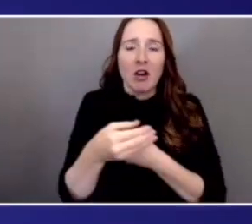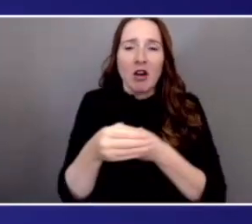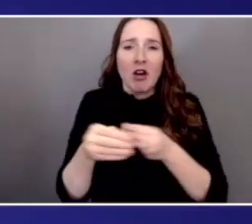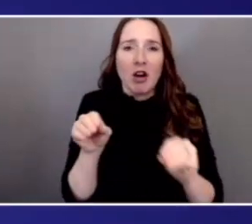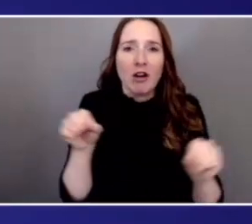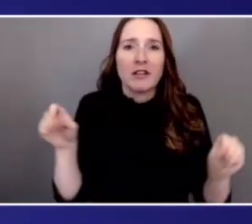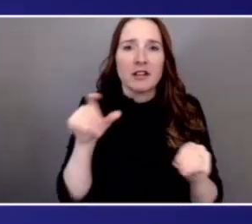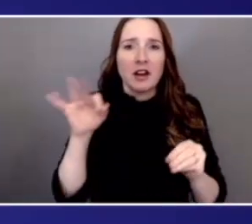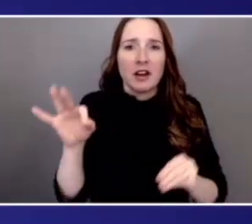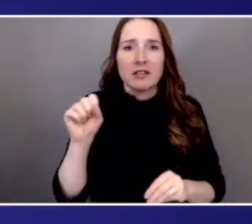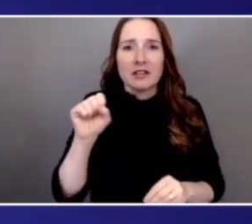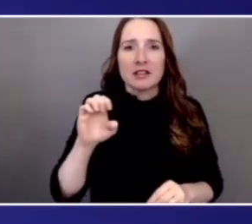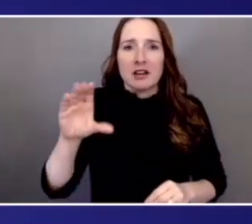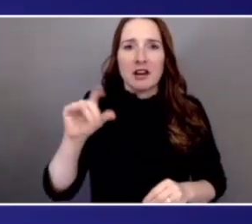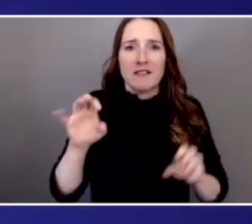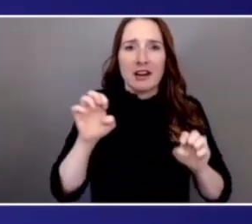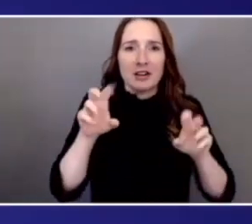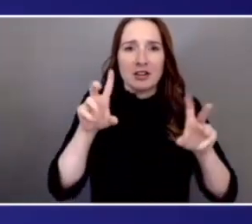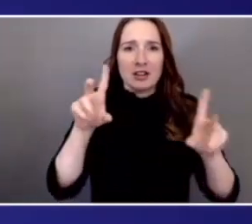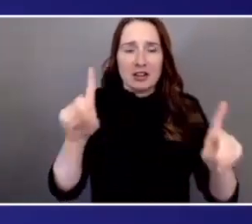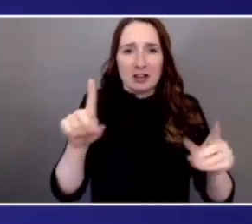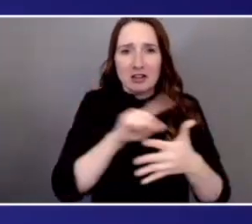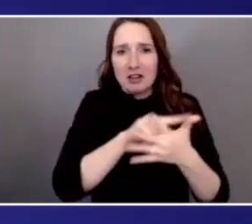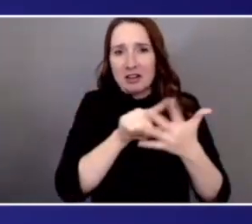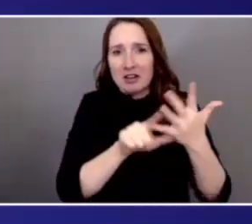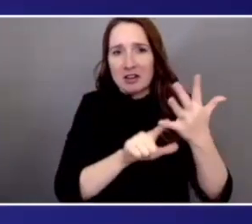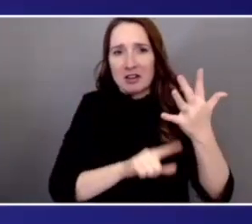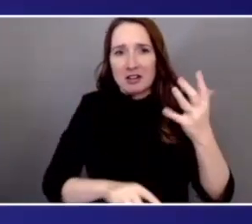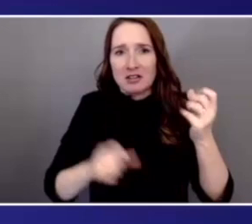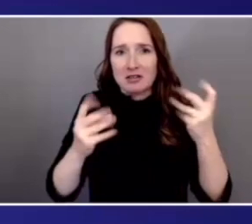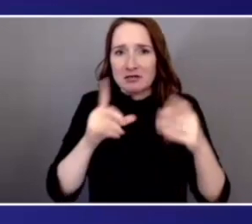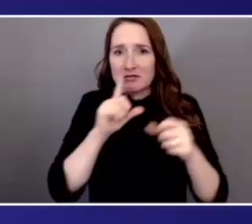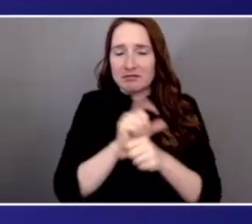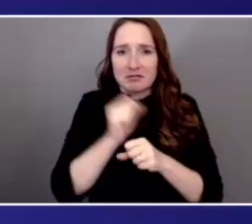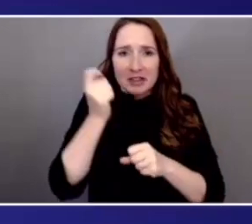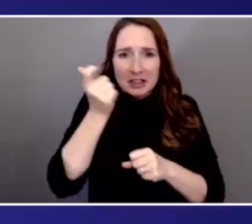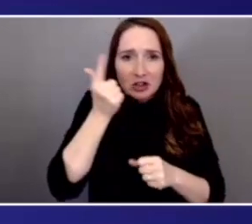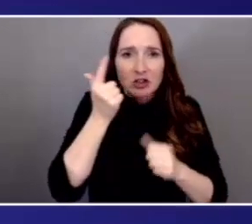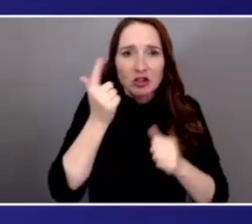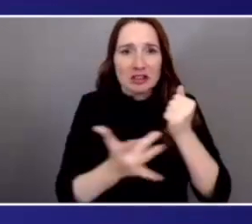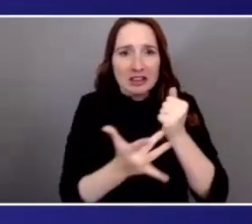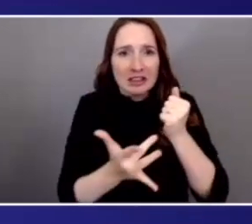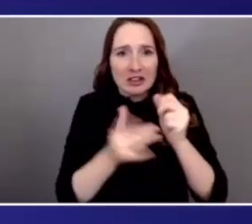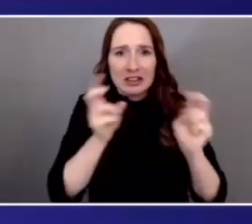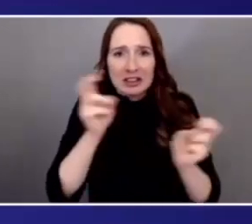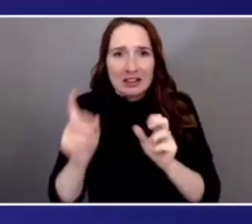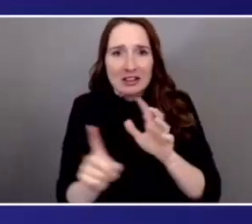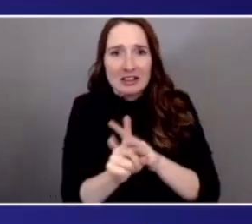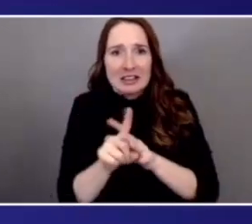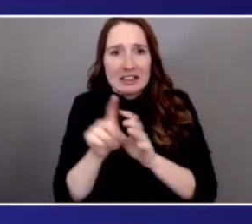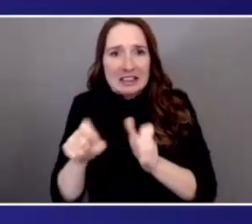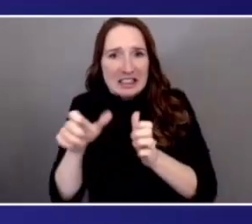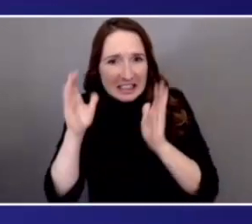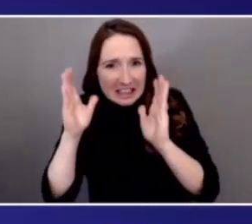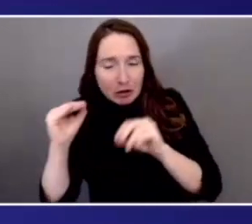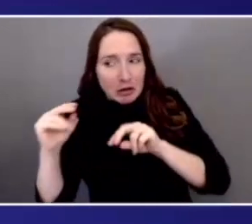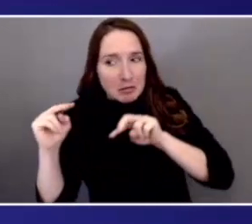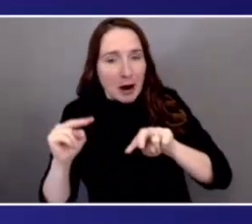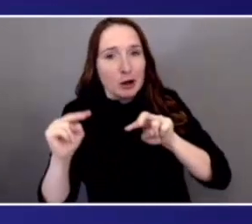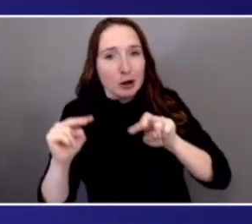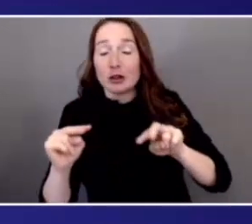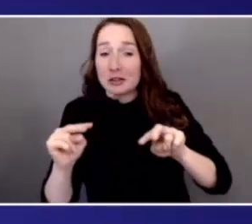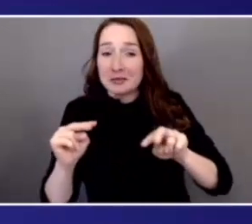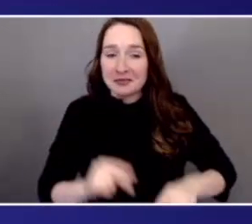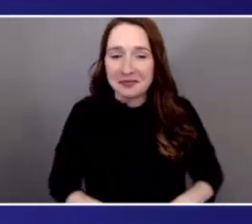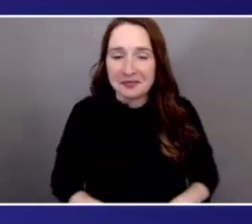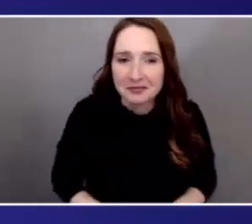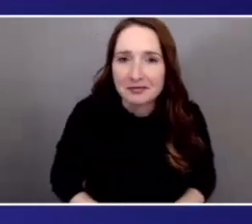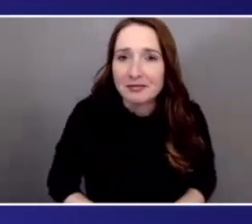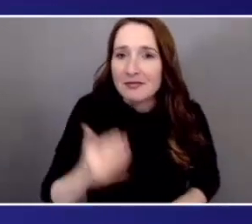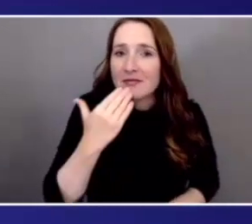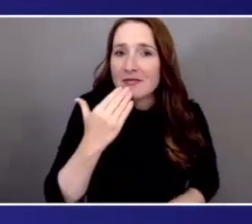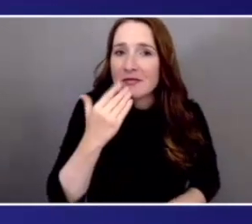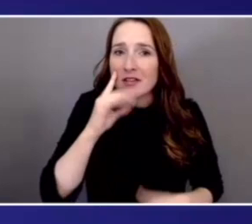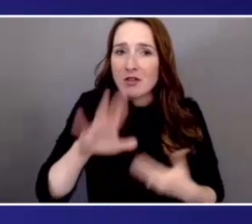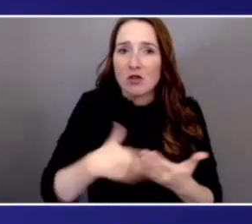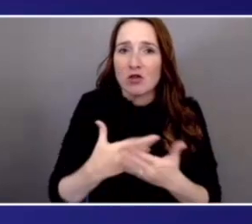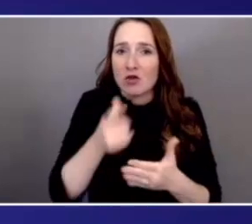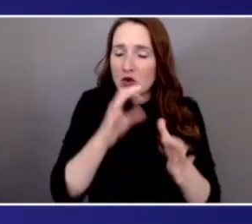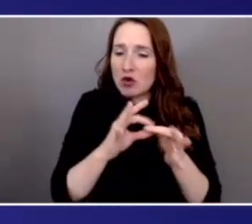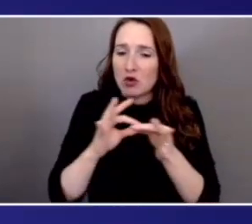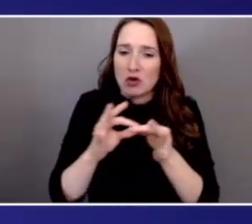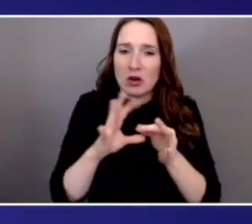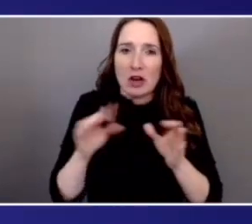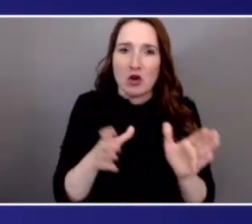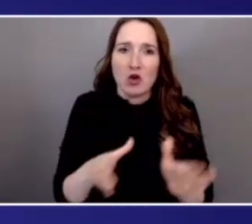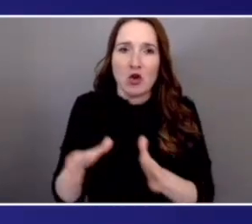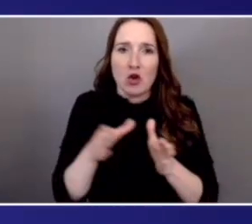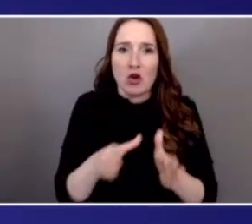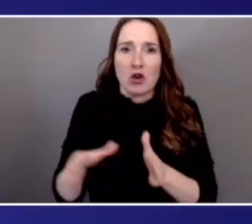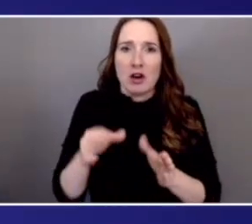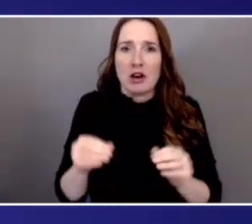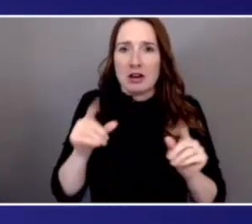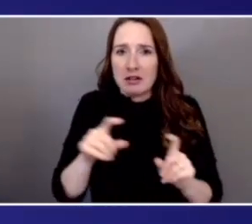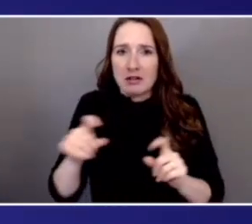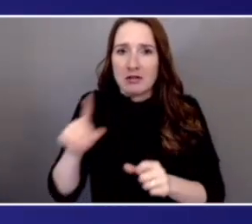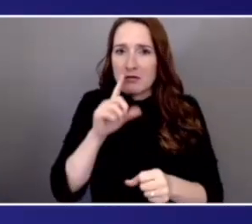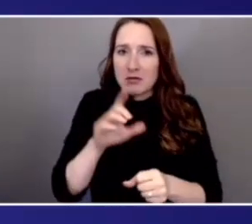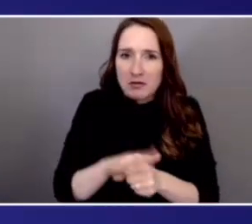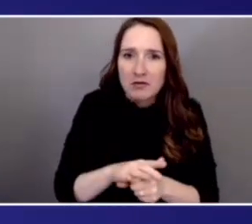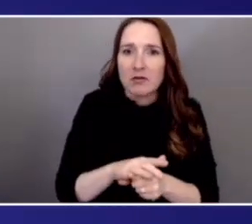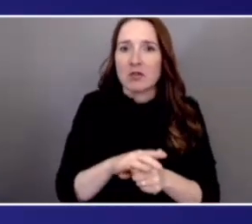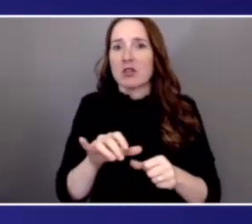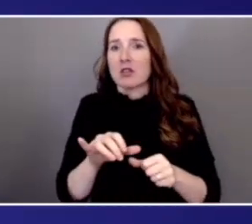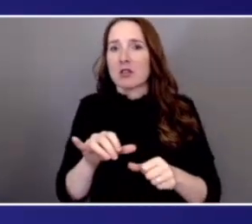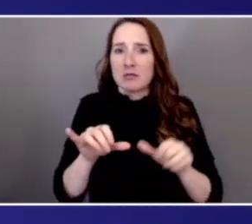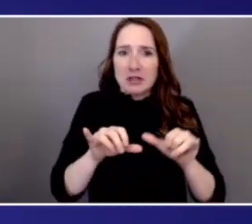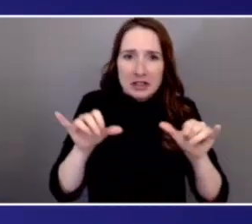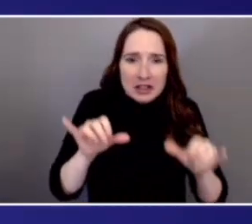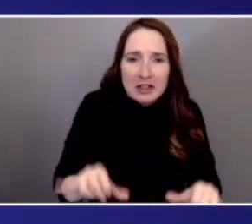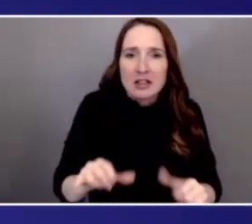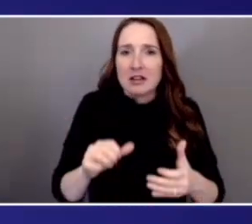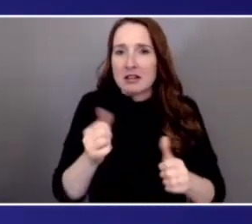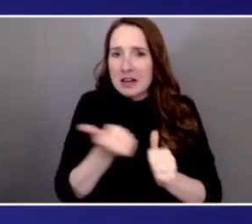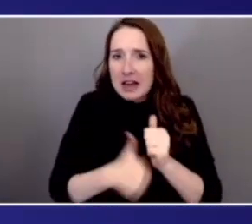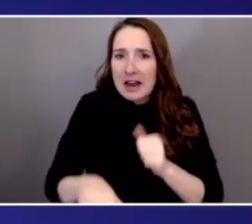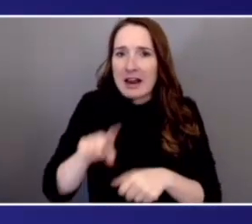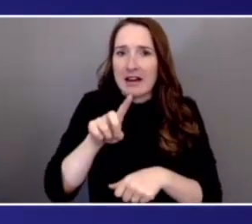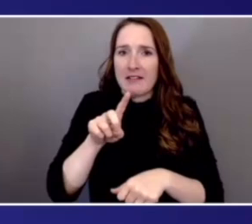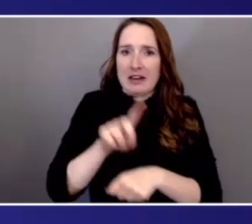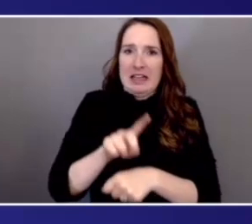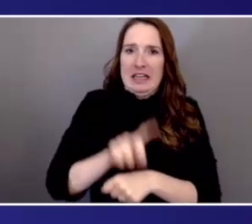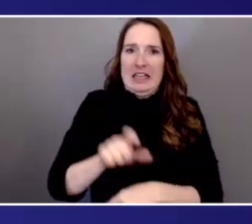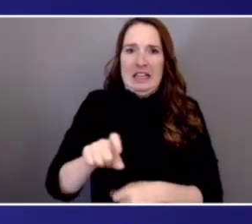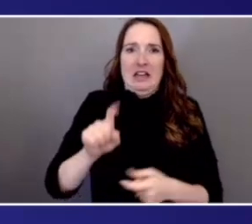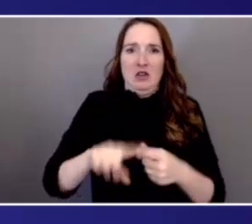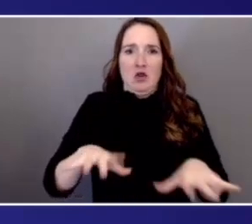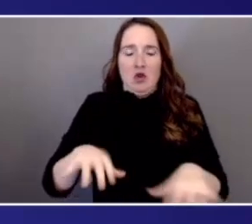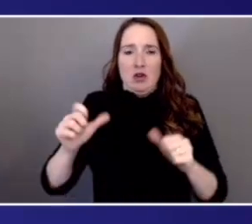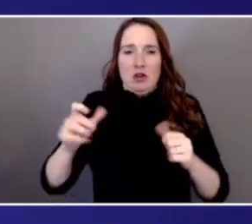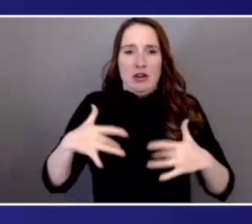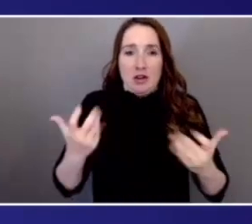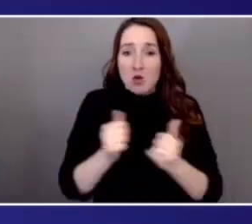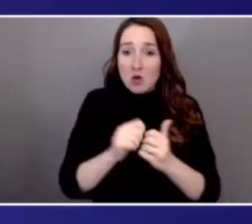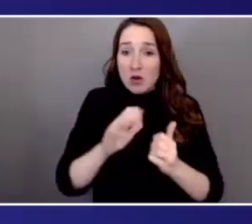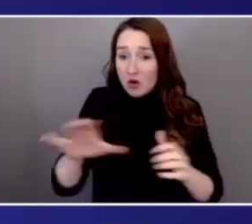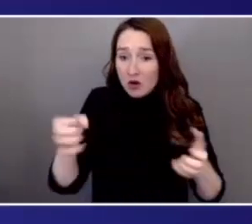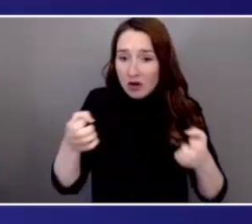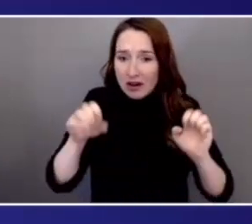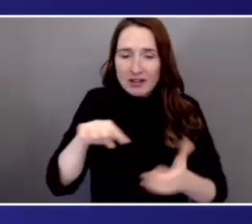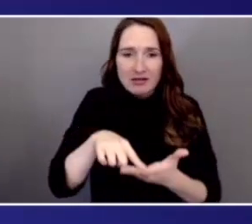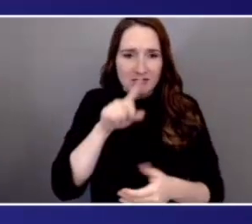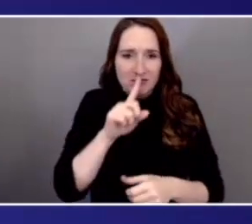There were a number of logistic and technical Thank you. I did confirm every way with many details. Without your, this would not be possible.